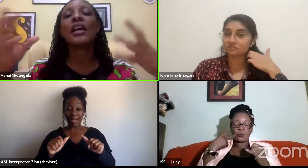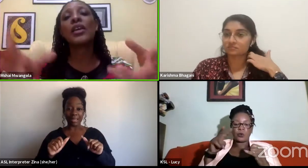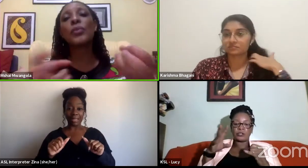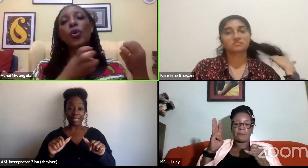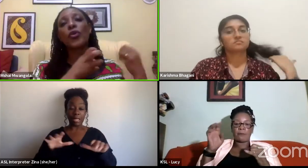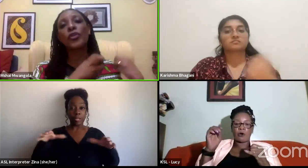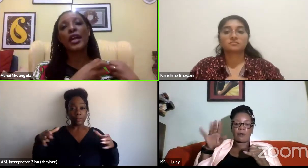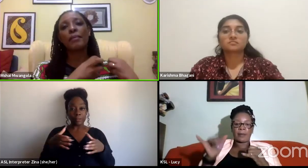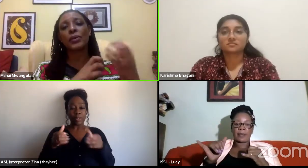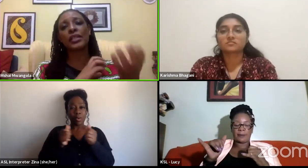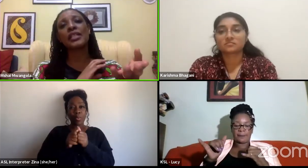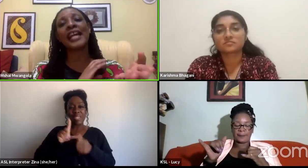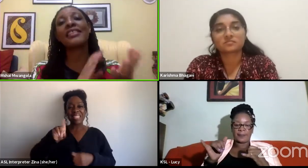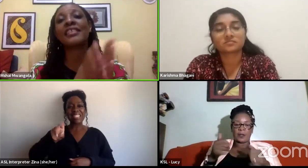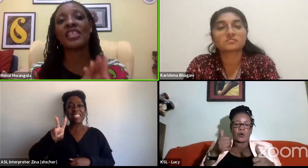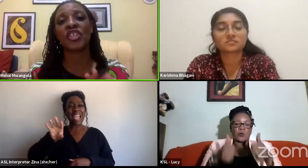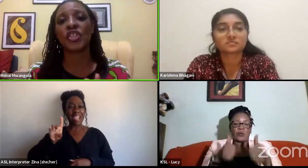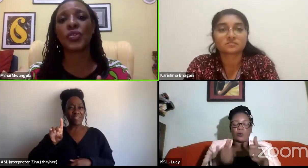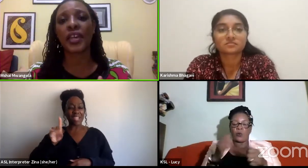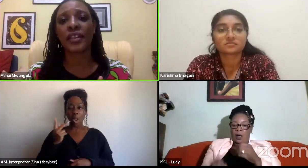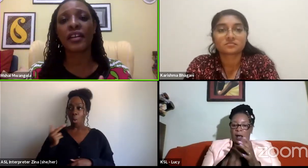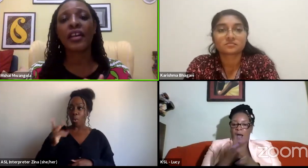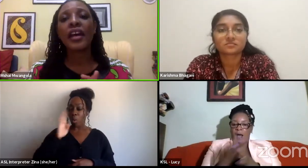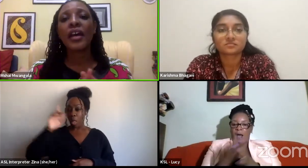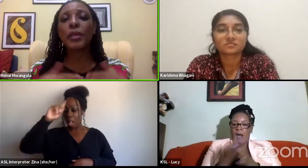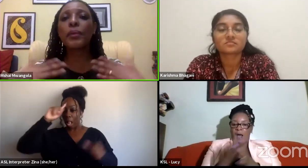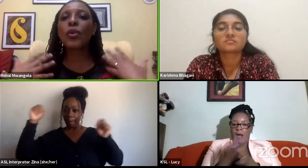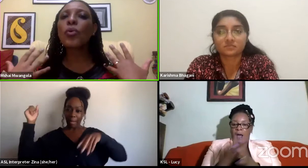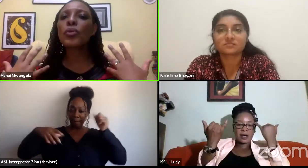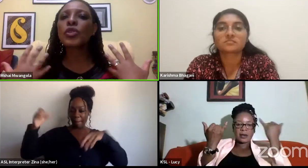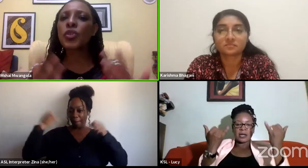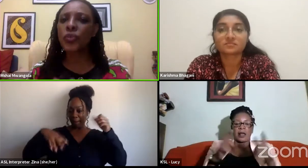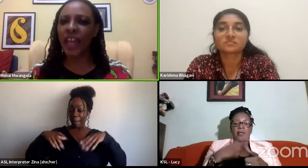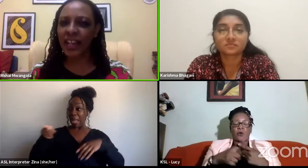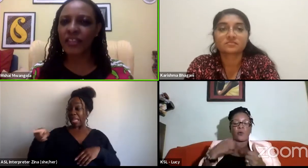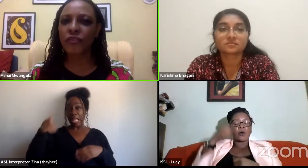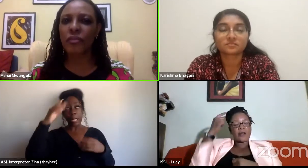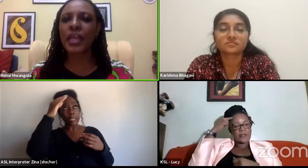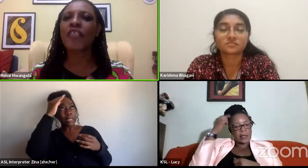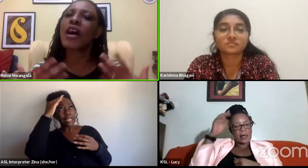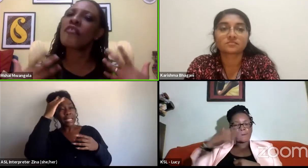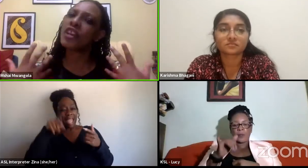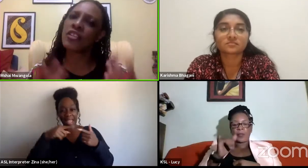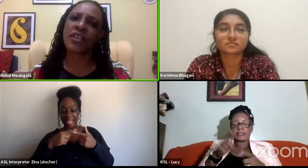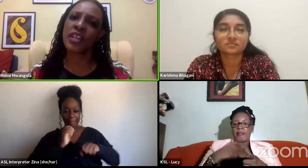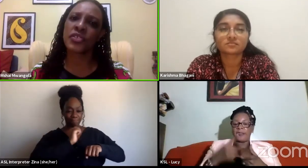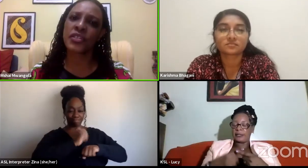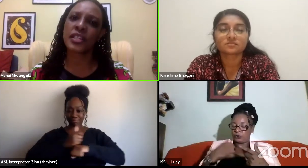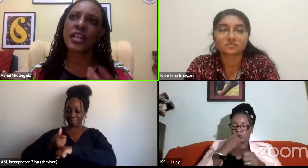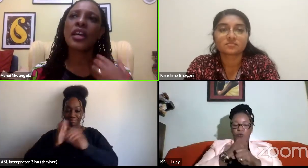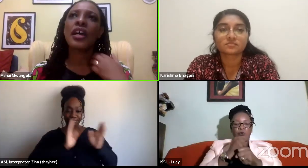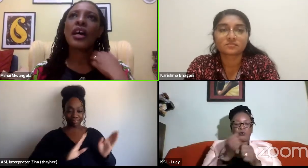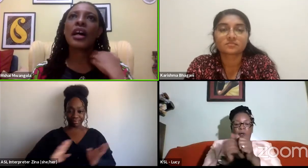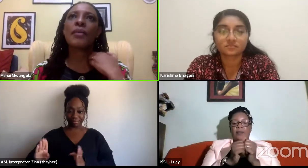he would go think about it and then stitch it together. People who do that, for me, have a very, very interesting,